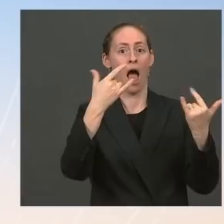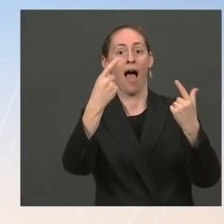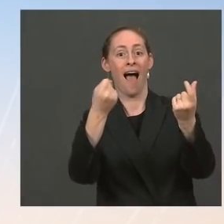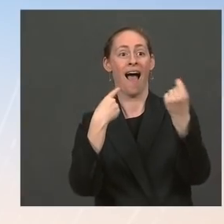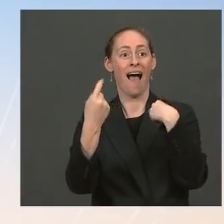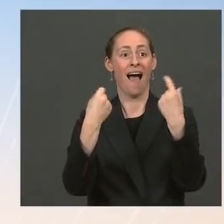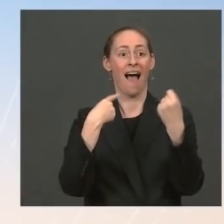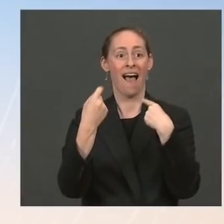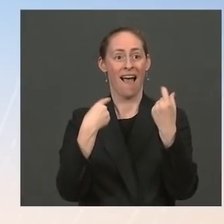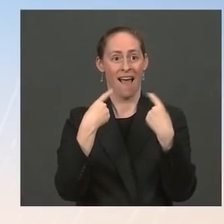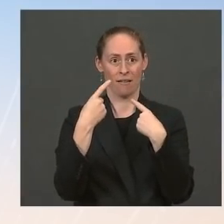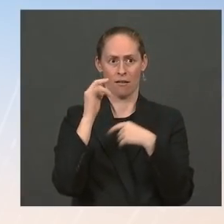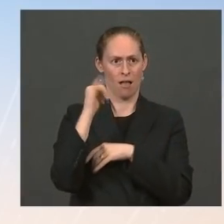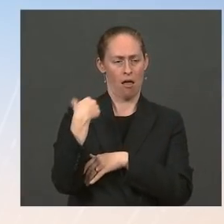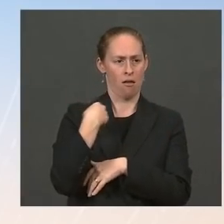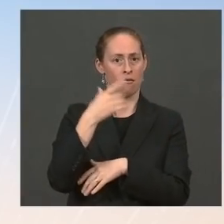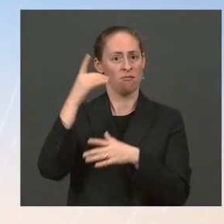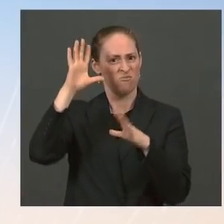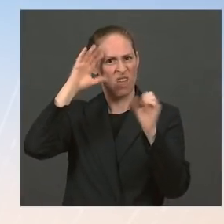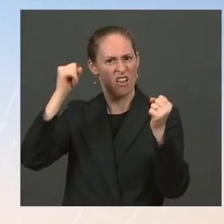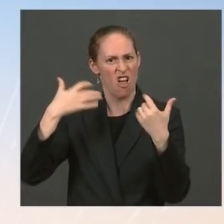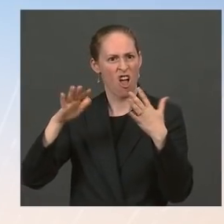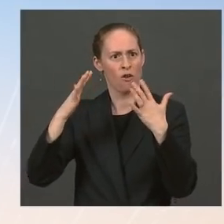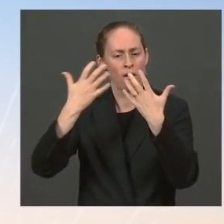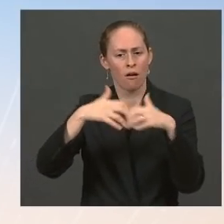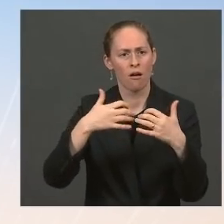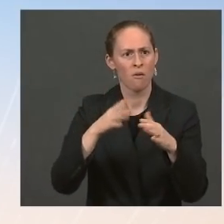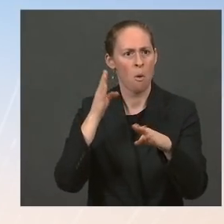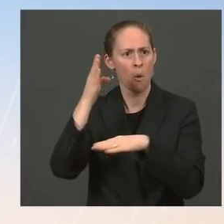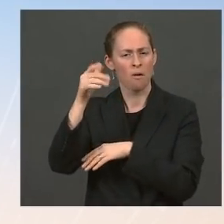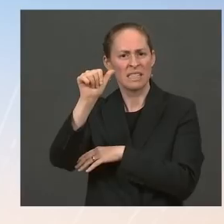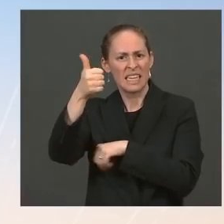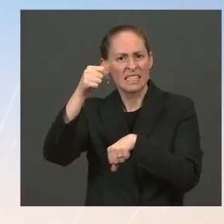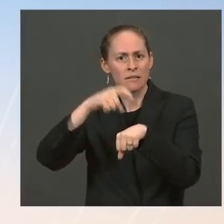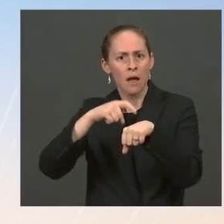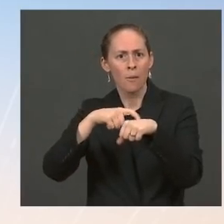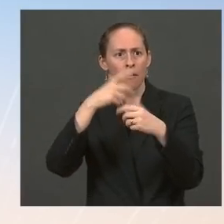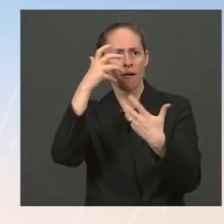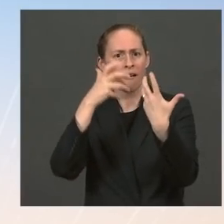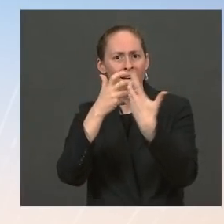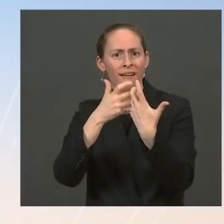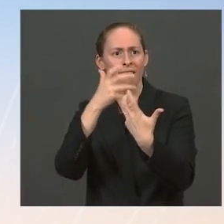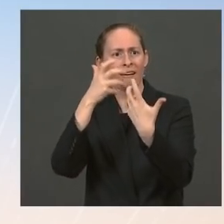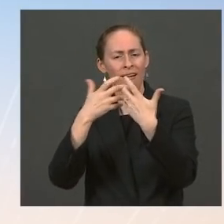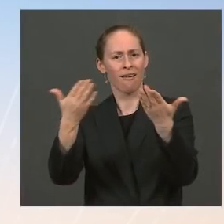There was a change in schedule as things move around, as they sometimes do. As you know, he signed three important pieces